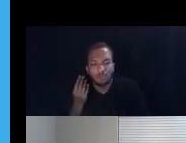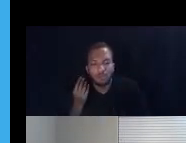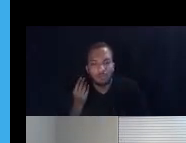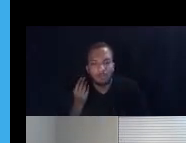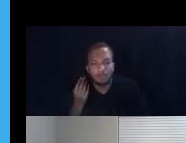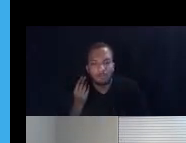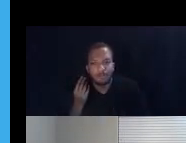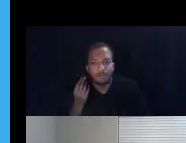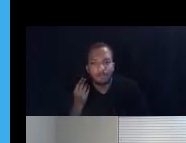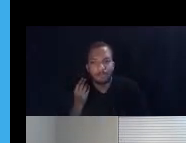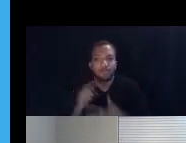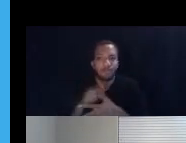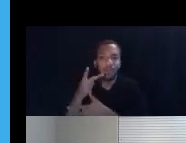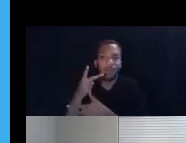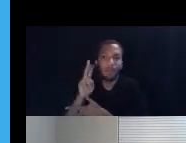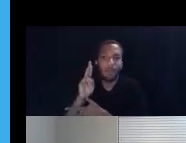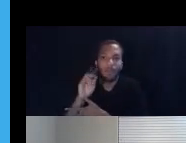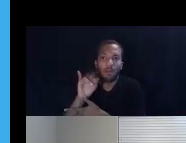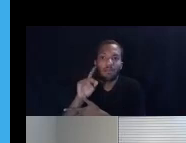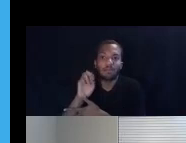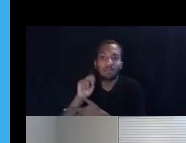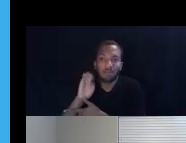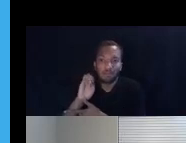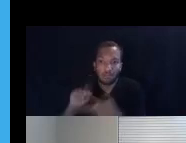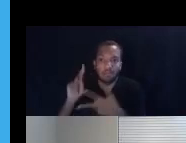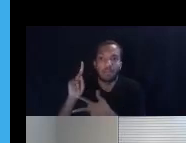So the three, Providence, Kaiser, OHSU Health.